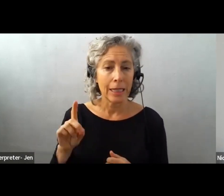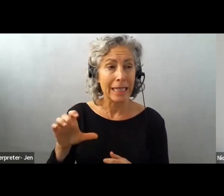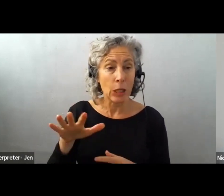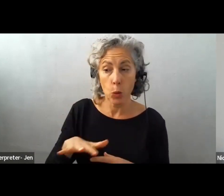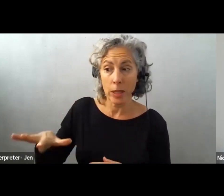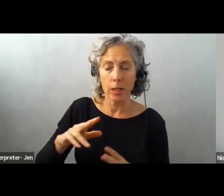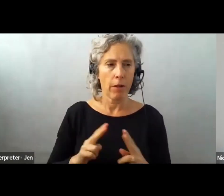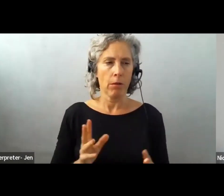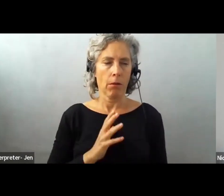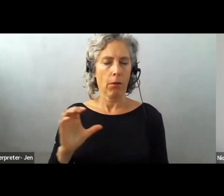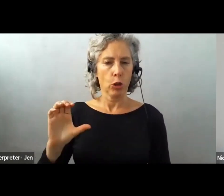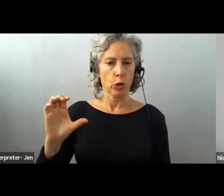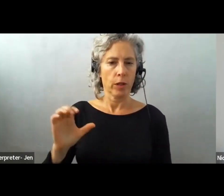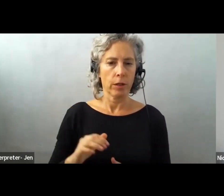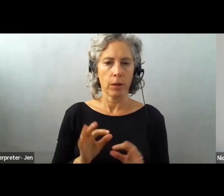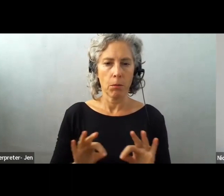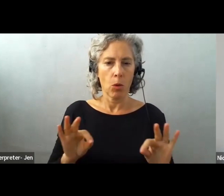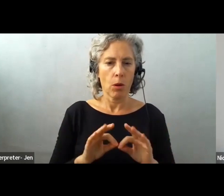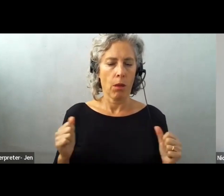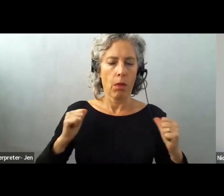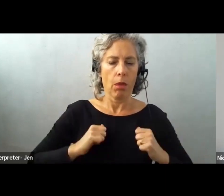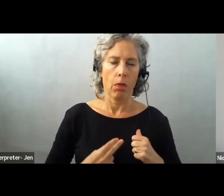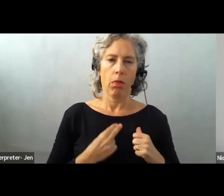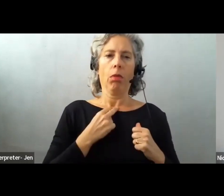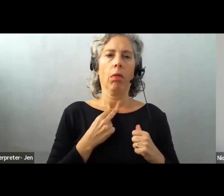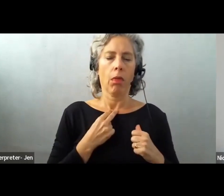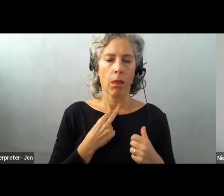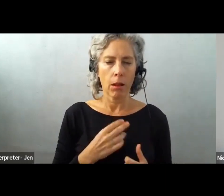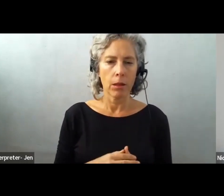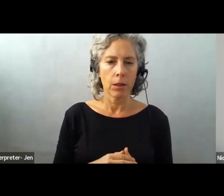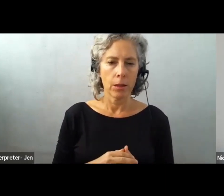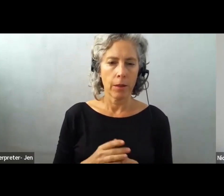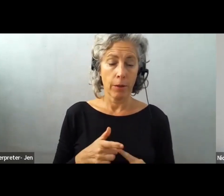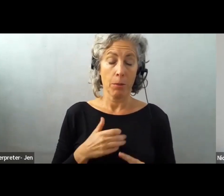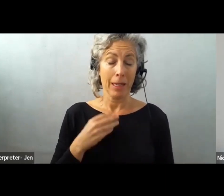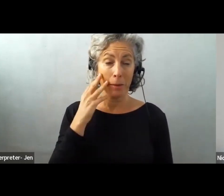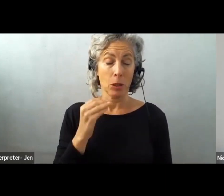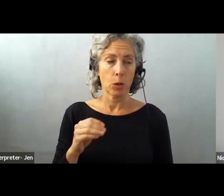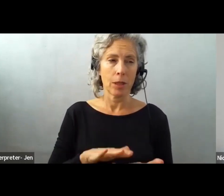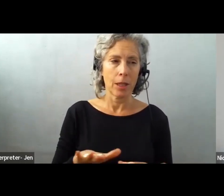conservative, big on business attire based on experience, speaking engagements at virtual